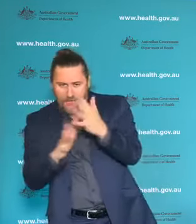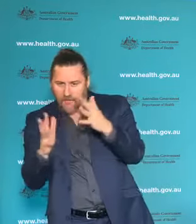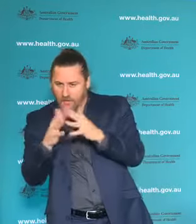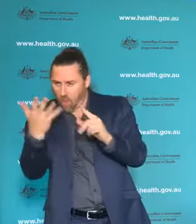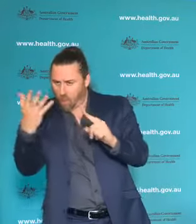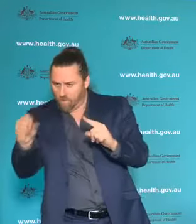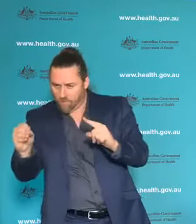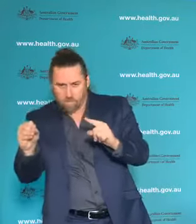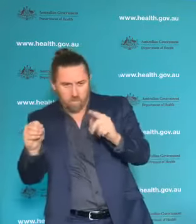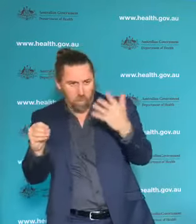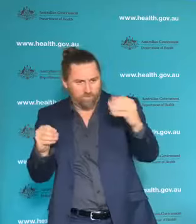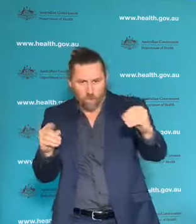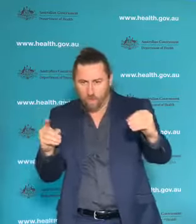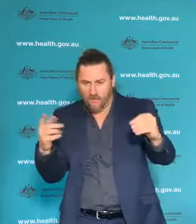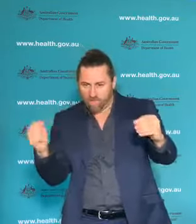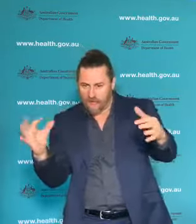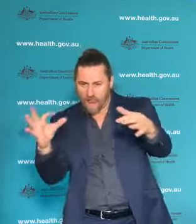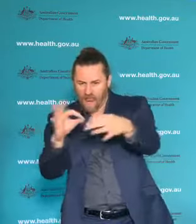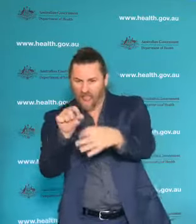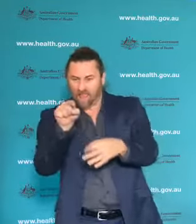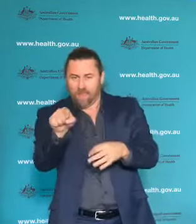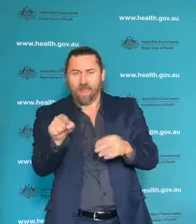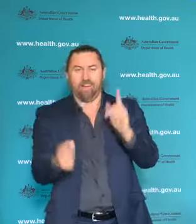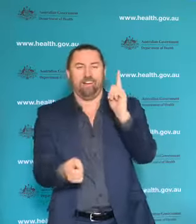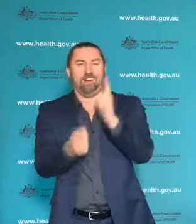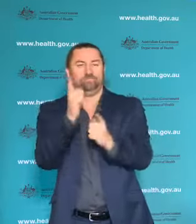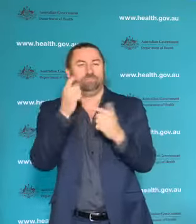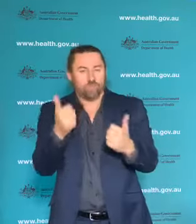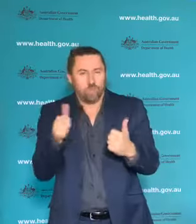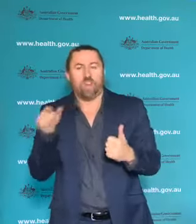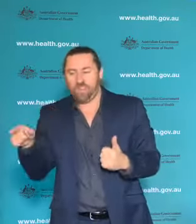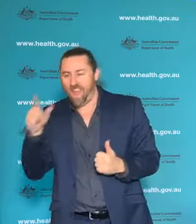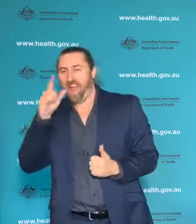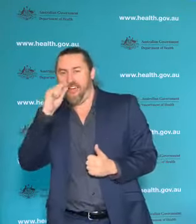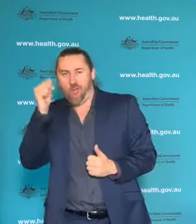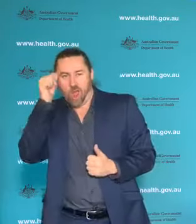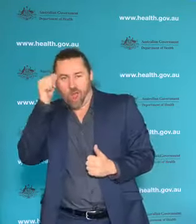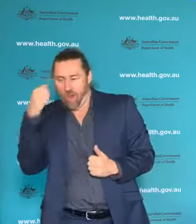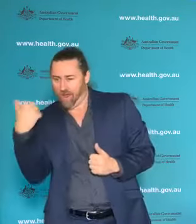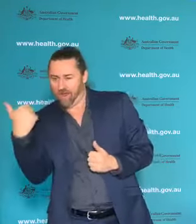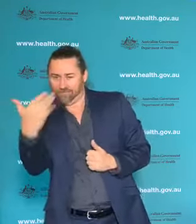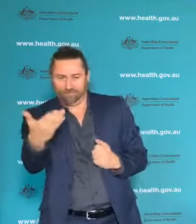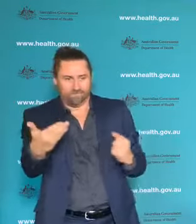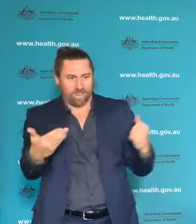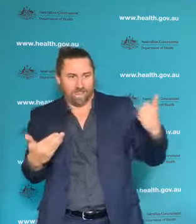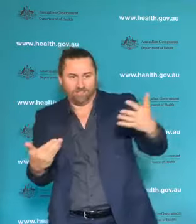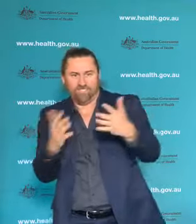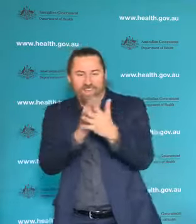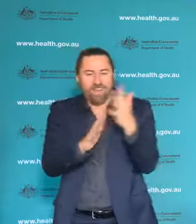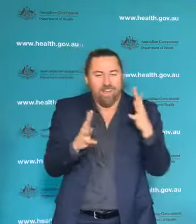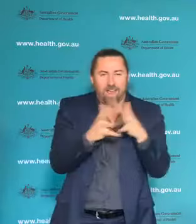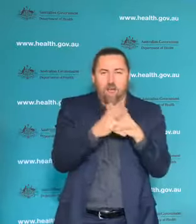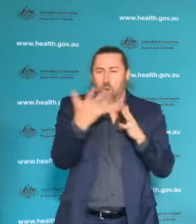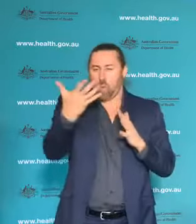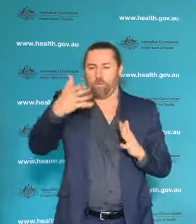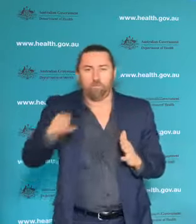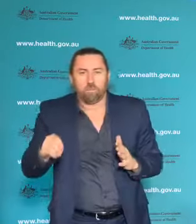cases, and then of course we're able to identify where the people who've been infected have travelled, other